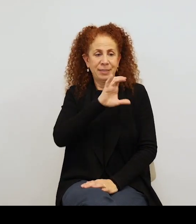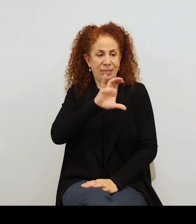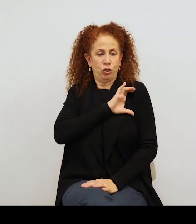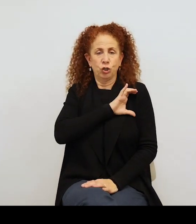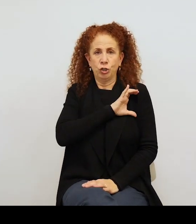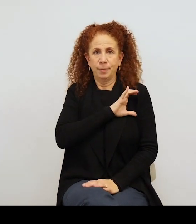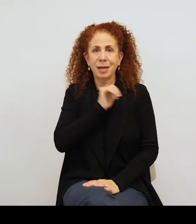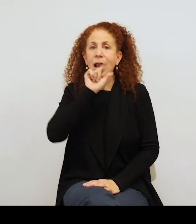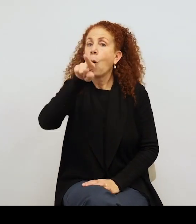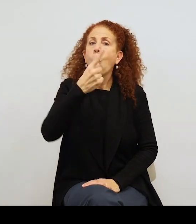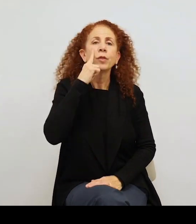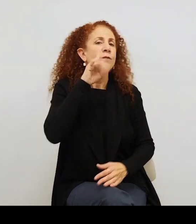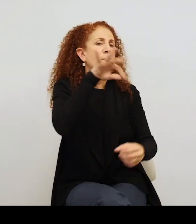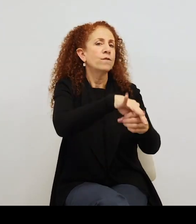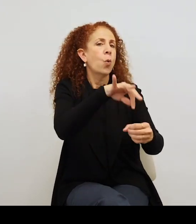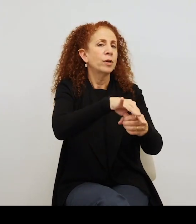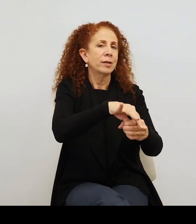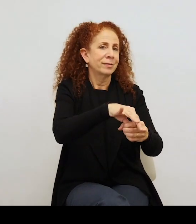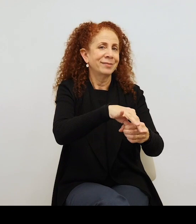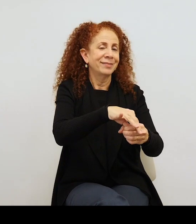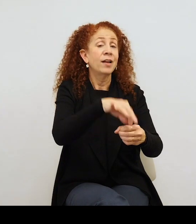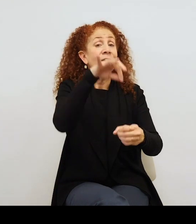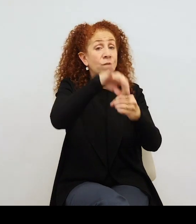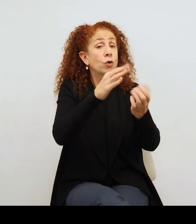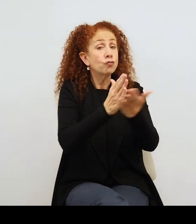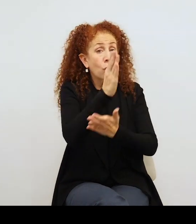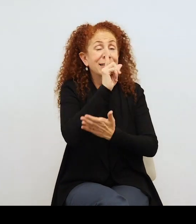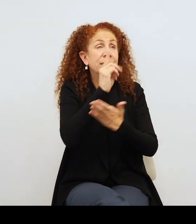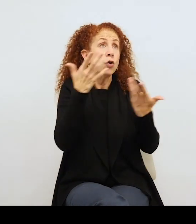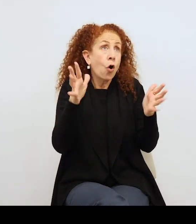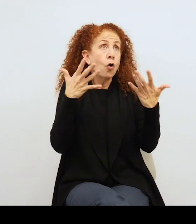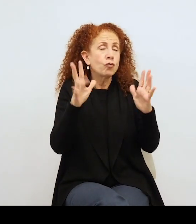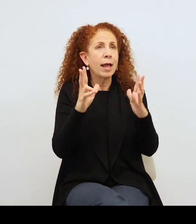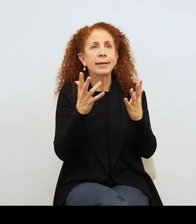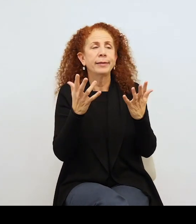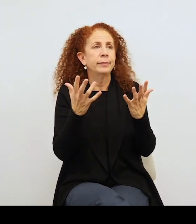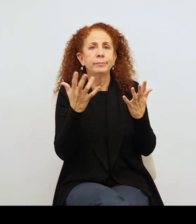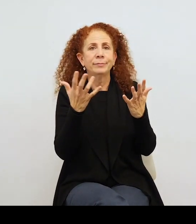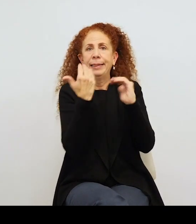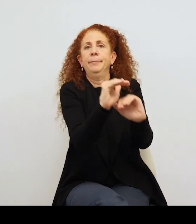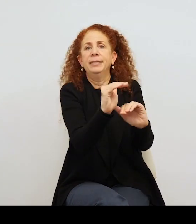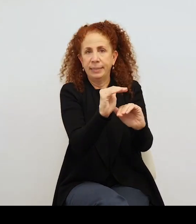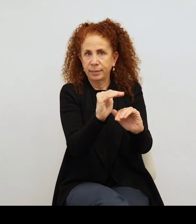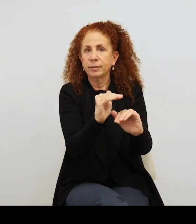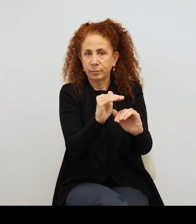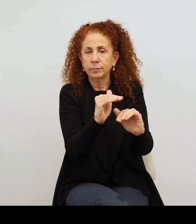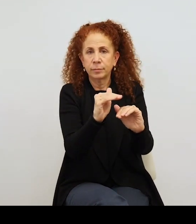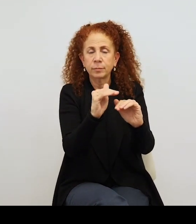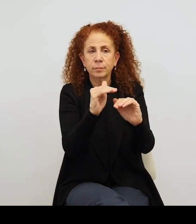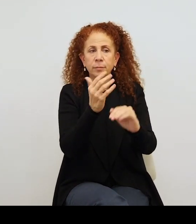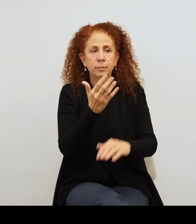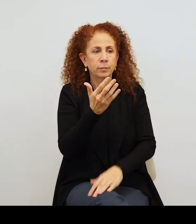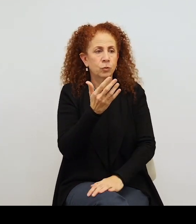related to voting rights. Because voting rights is already very limited to certain parts